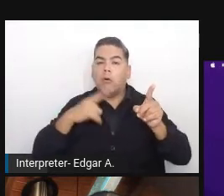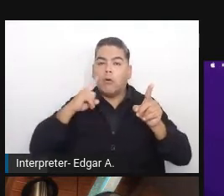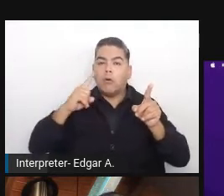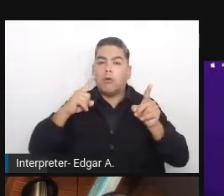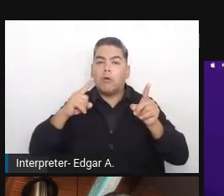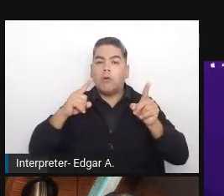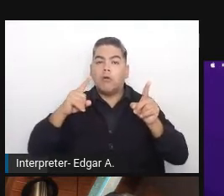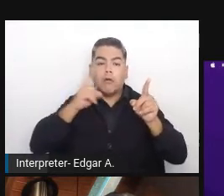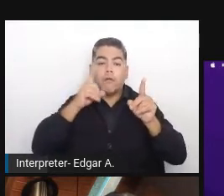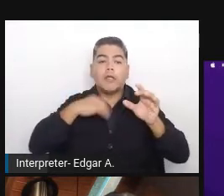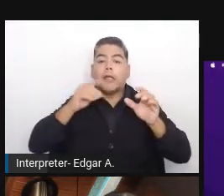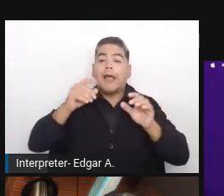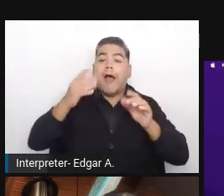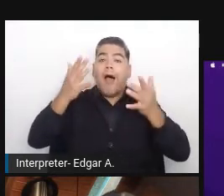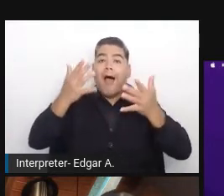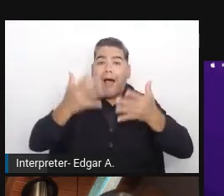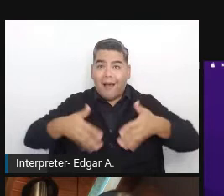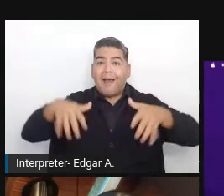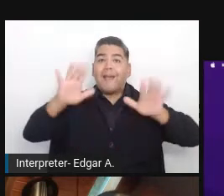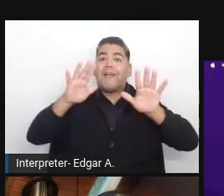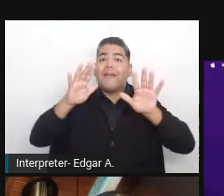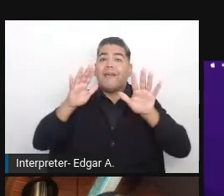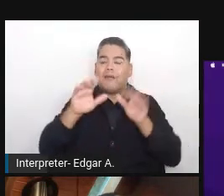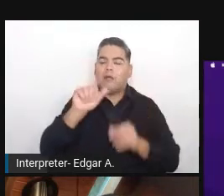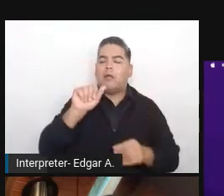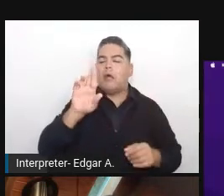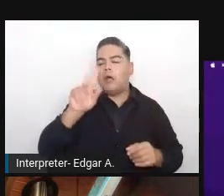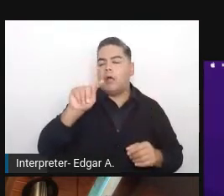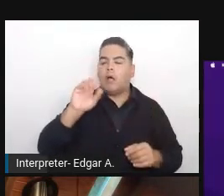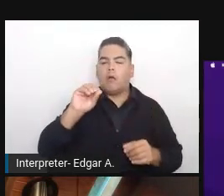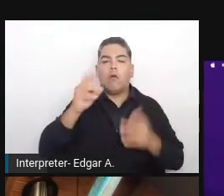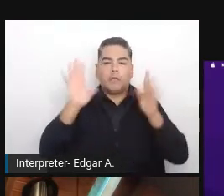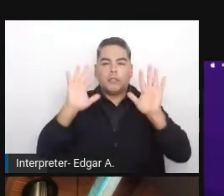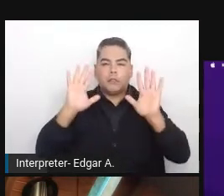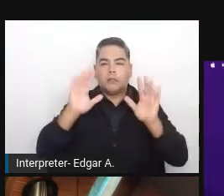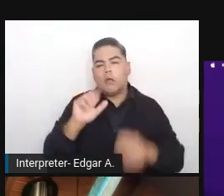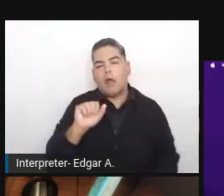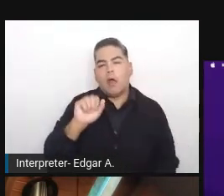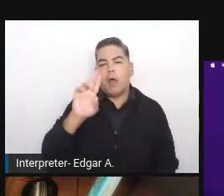if you want to select something? Think from your user's point of view.